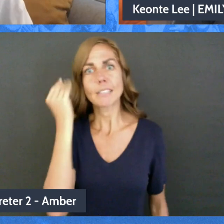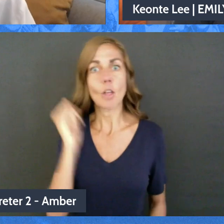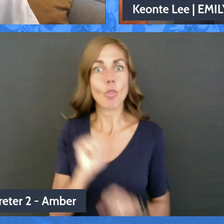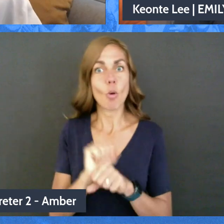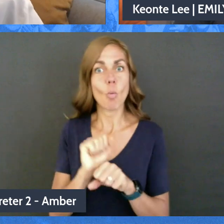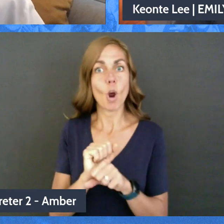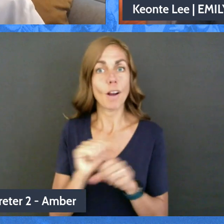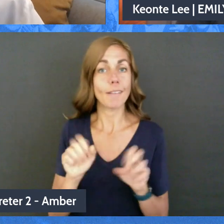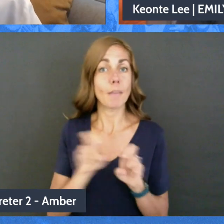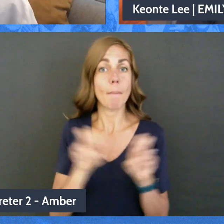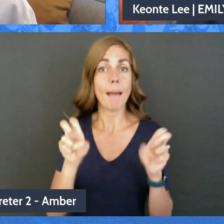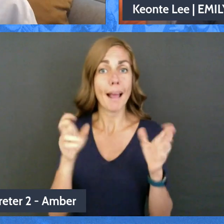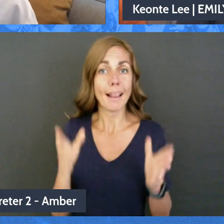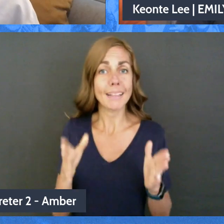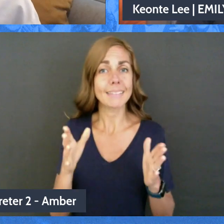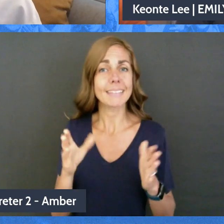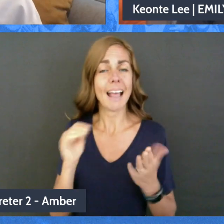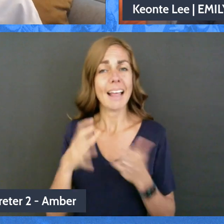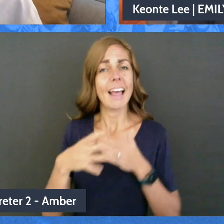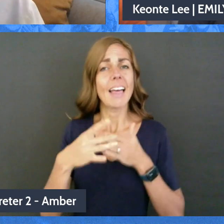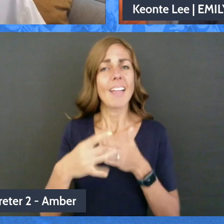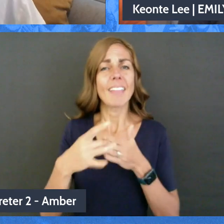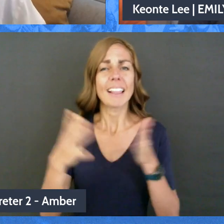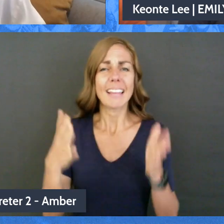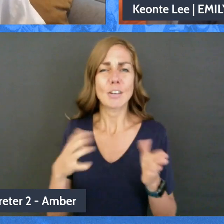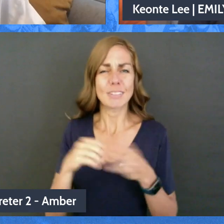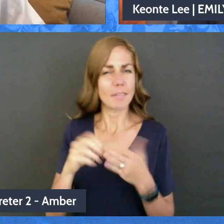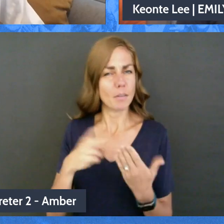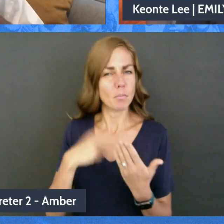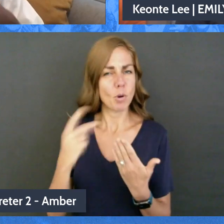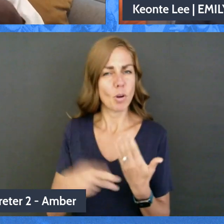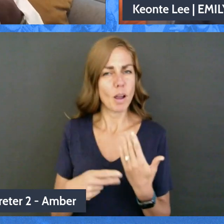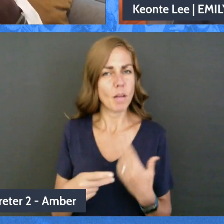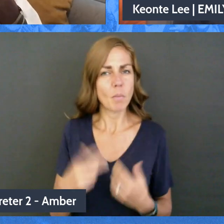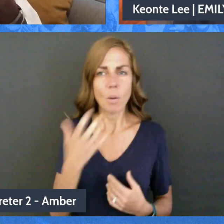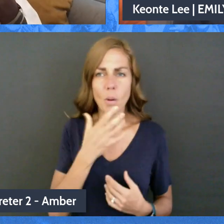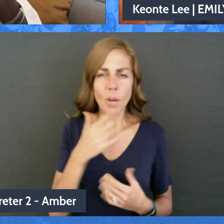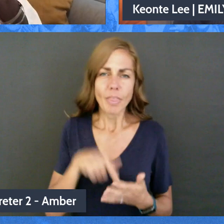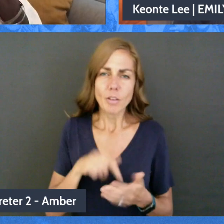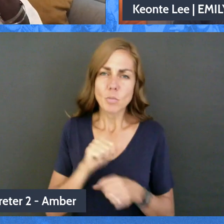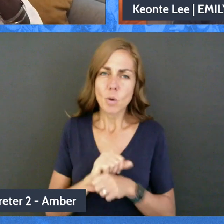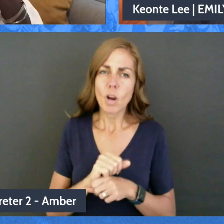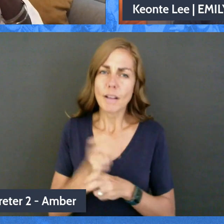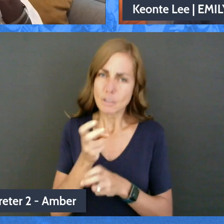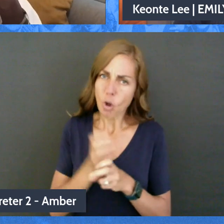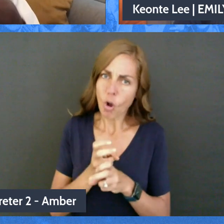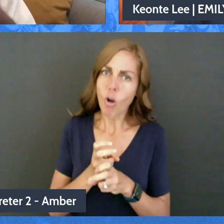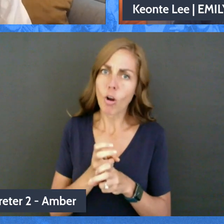and the leaders in this, in this program. It's hard work and it's very important